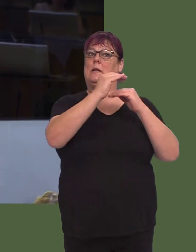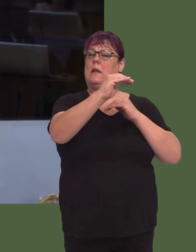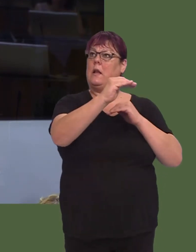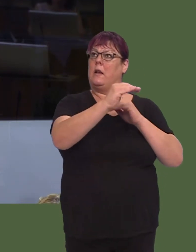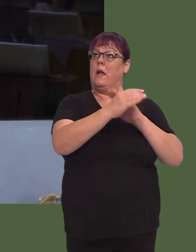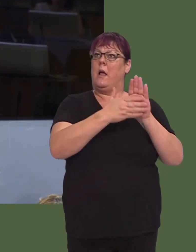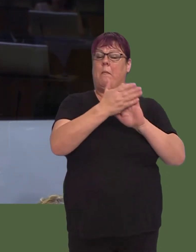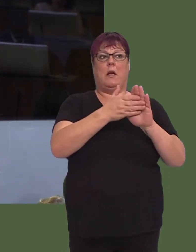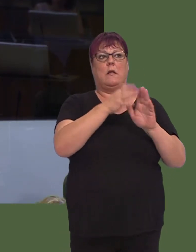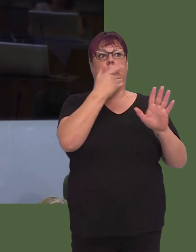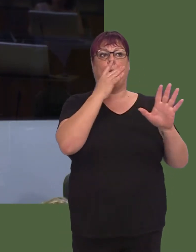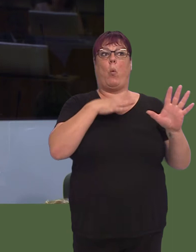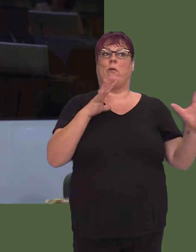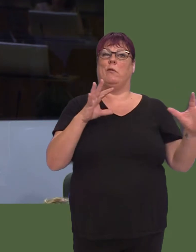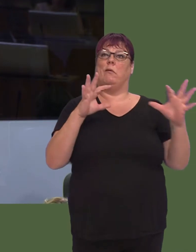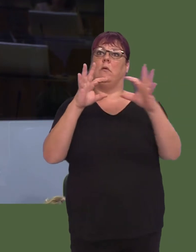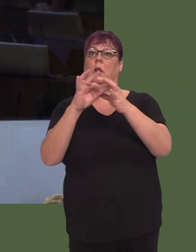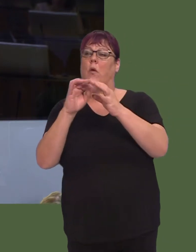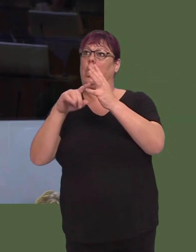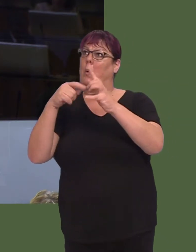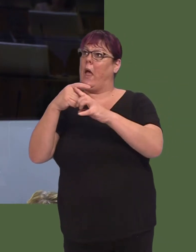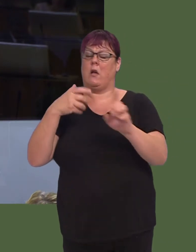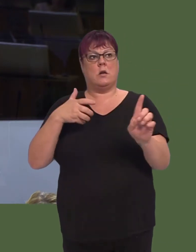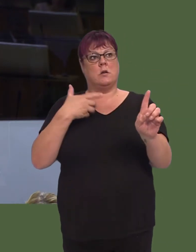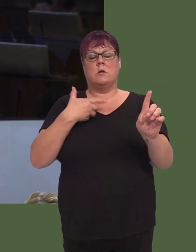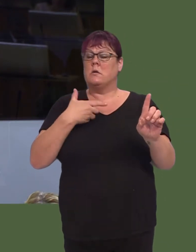as a red rag to a bull for the unionist community in Northern Ireland?